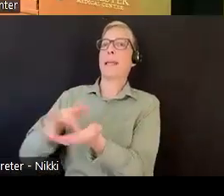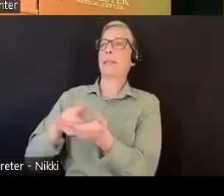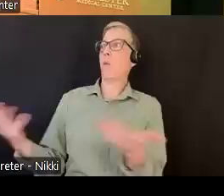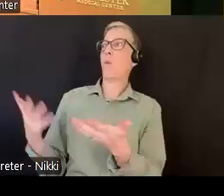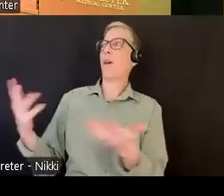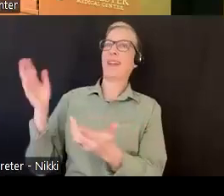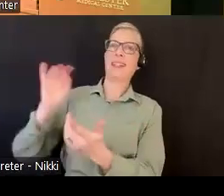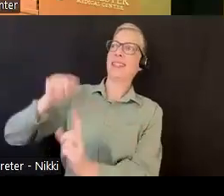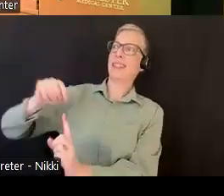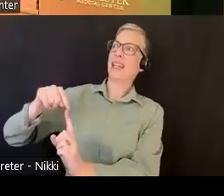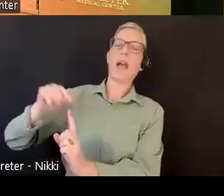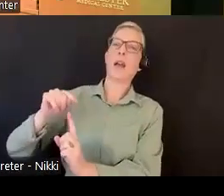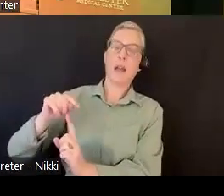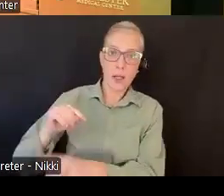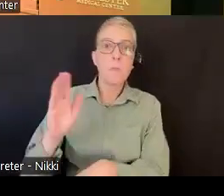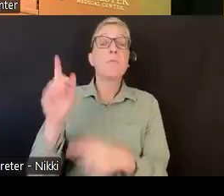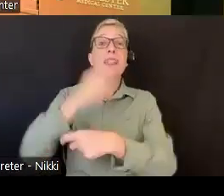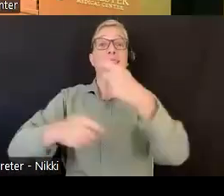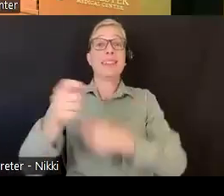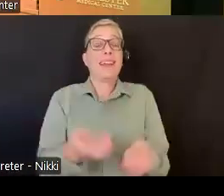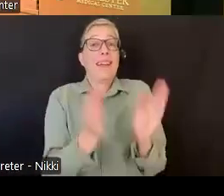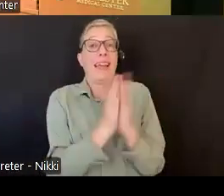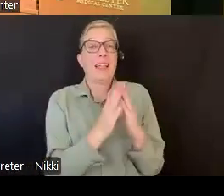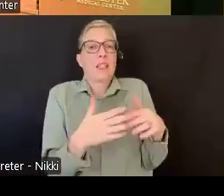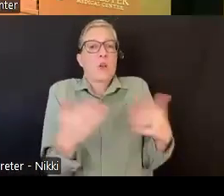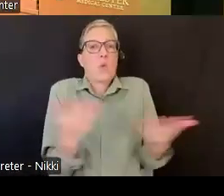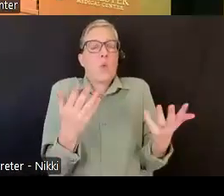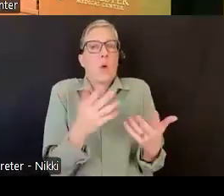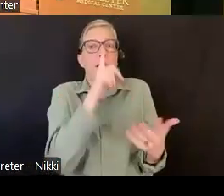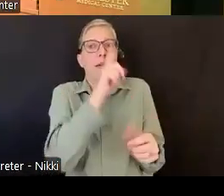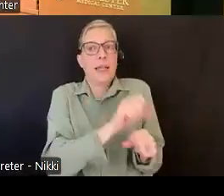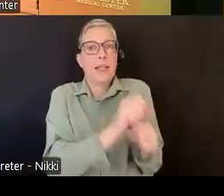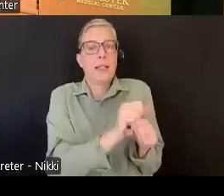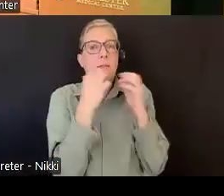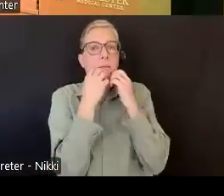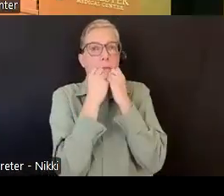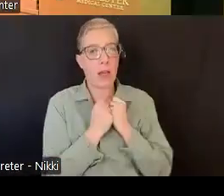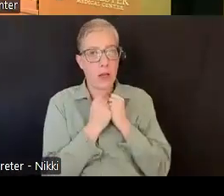that I need to learn through my medical training and through whatever other things to contribute